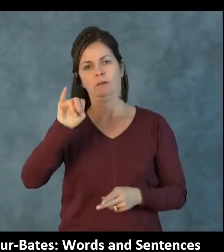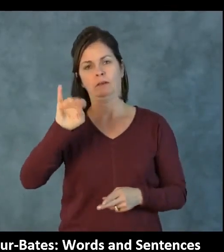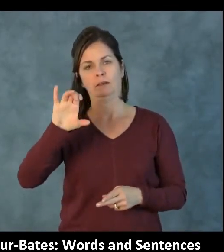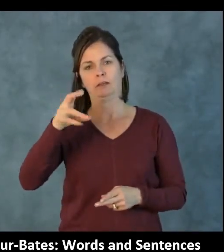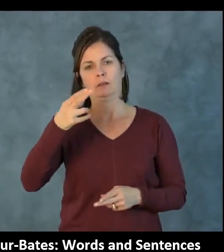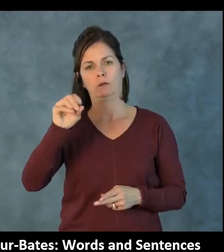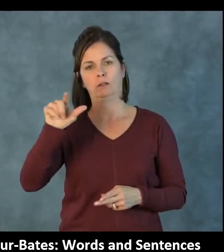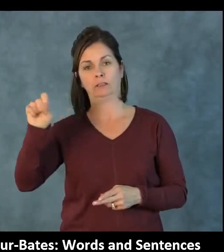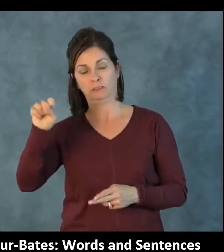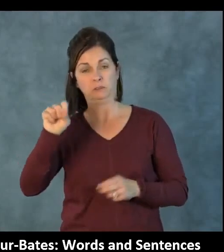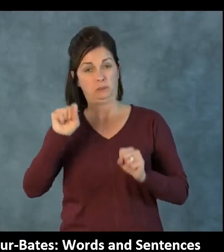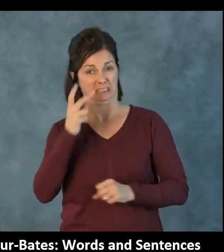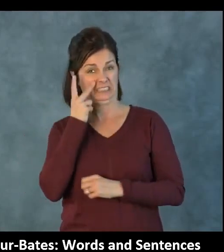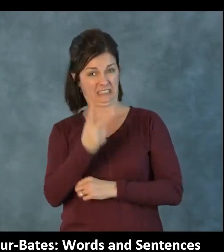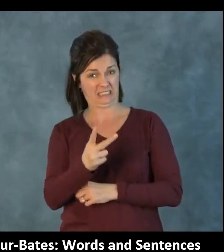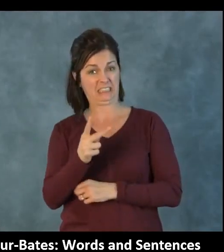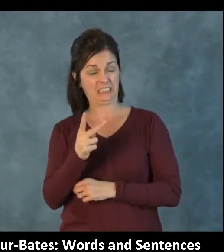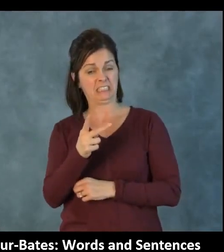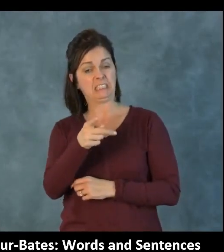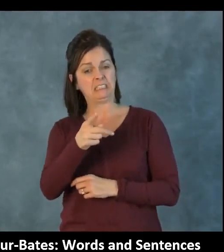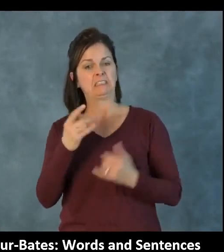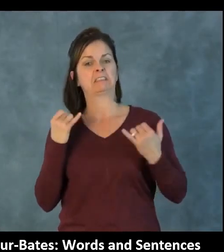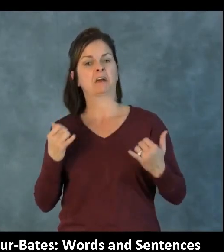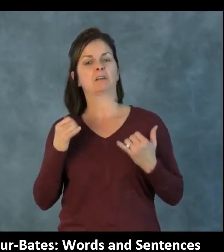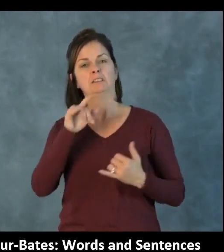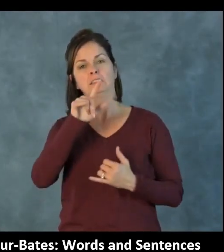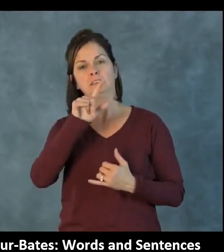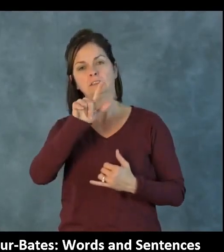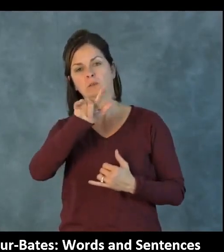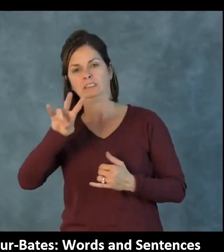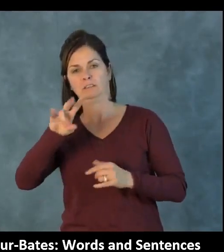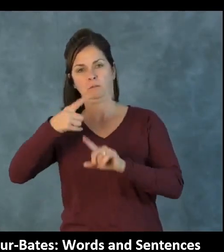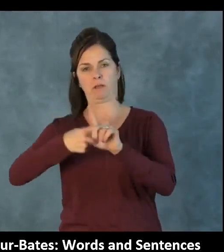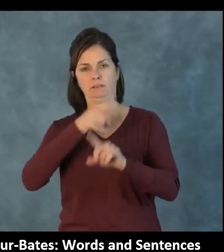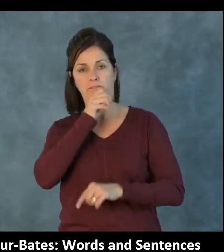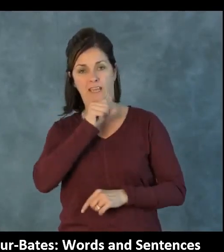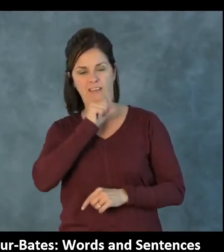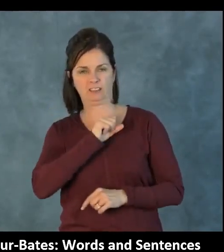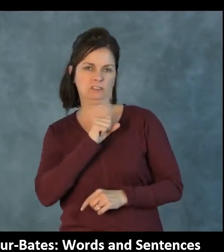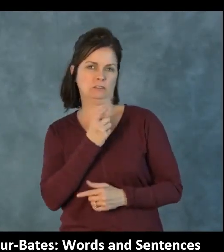27 months of age, just a little over two years old.